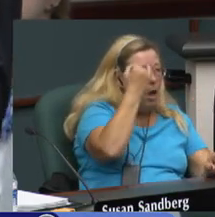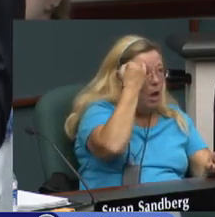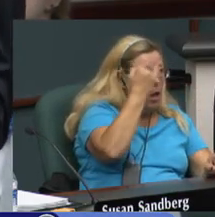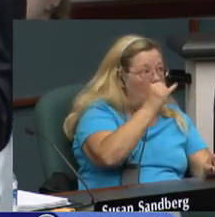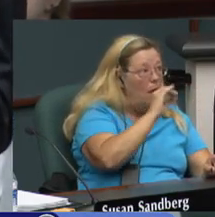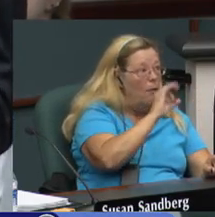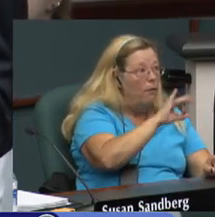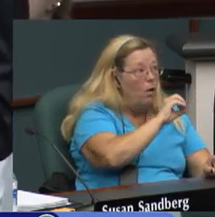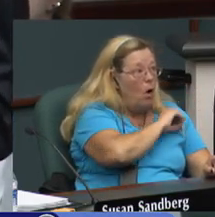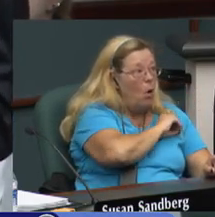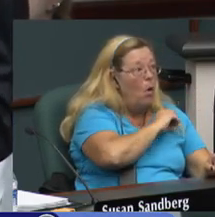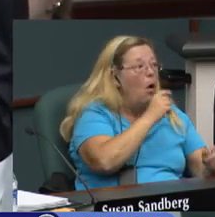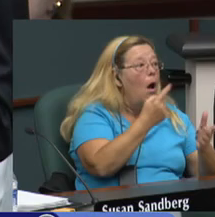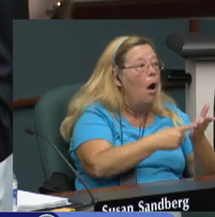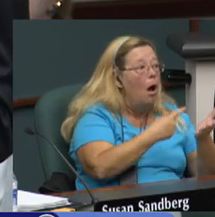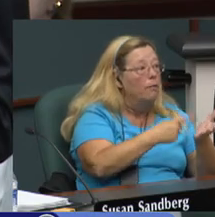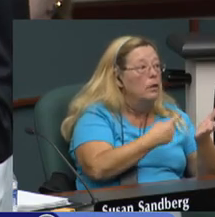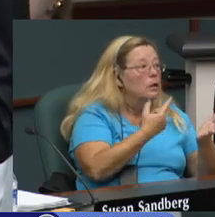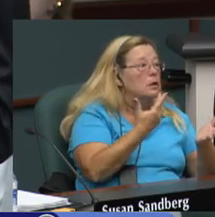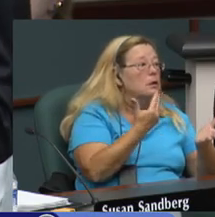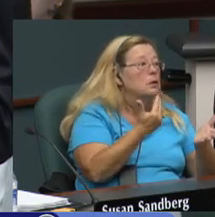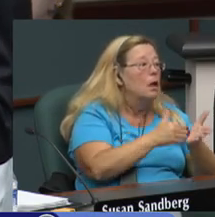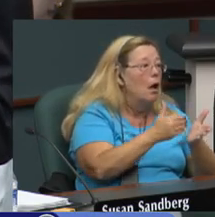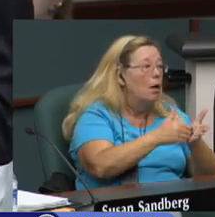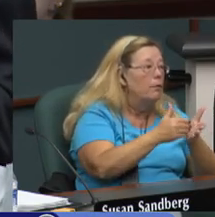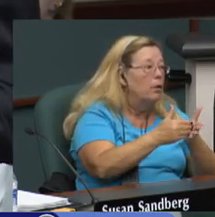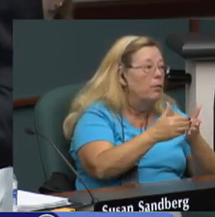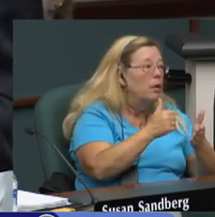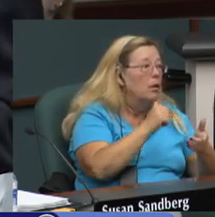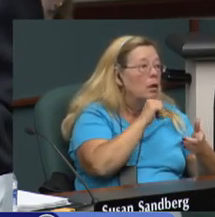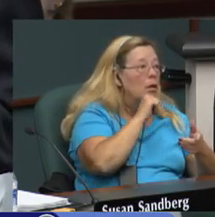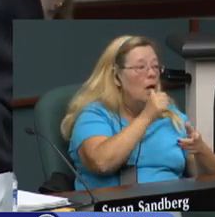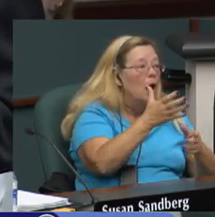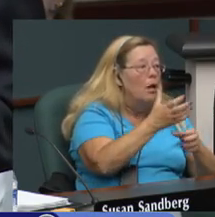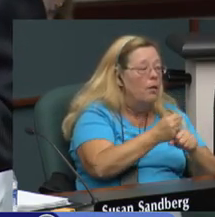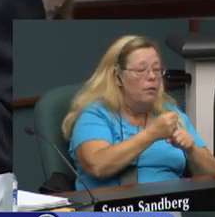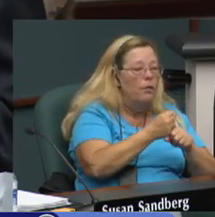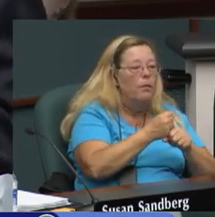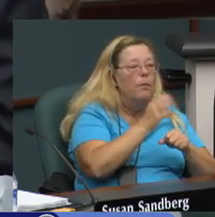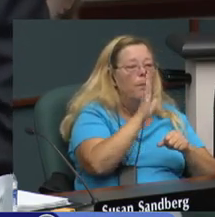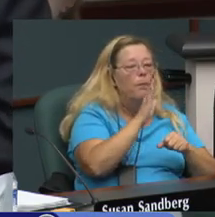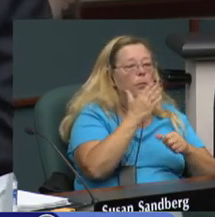oftentimes those are not received well by courts but again we want to do a